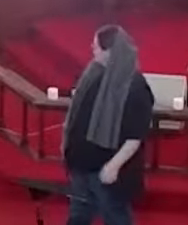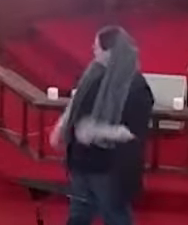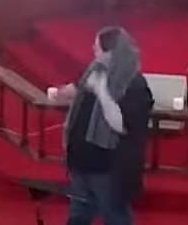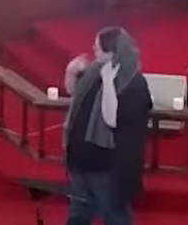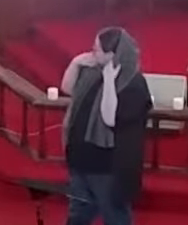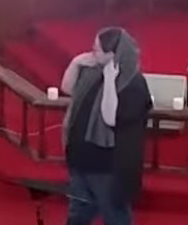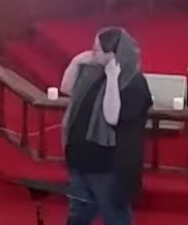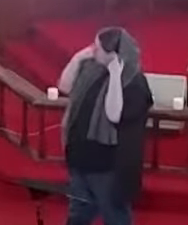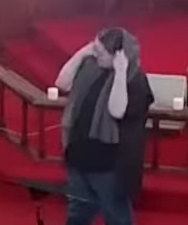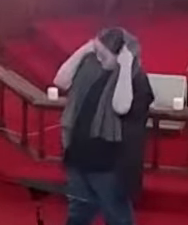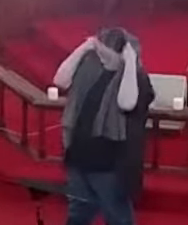Thank you, gardener.